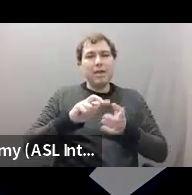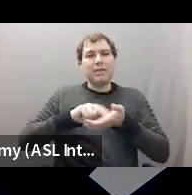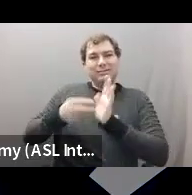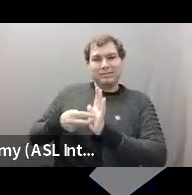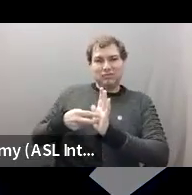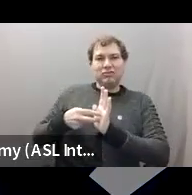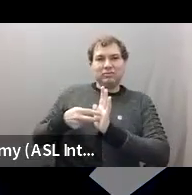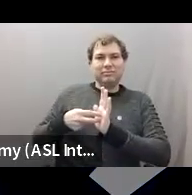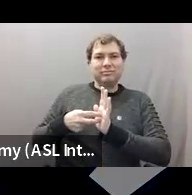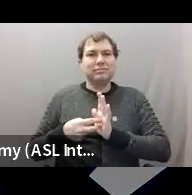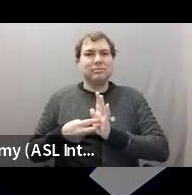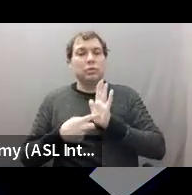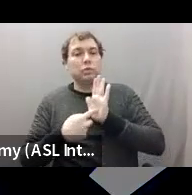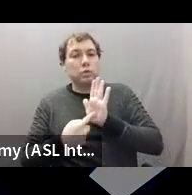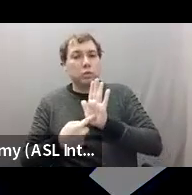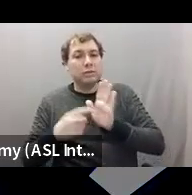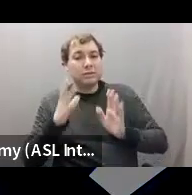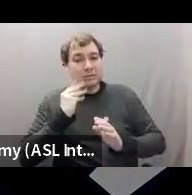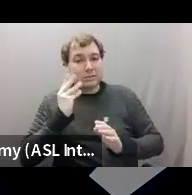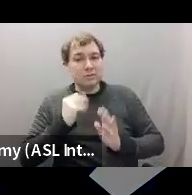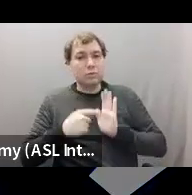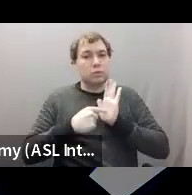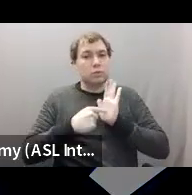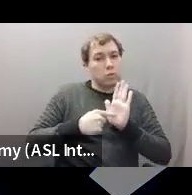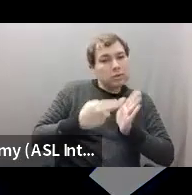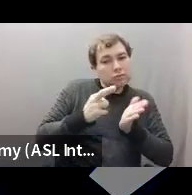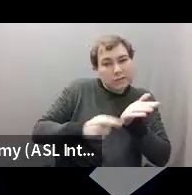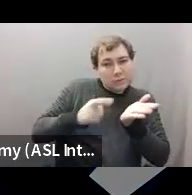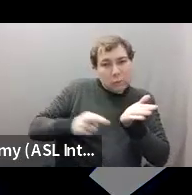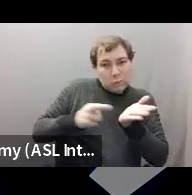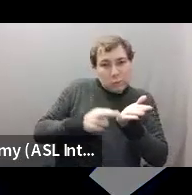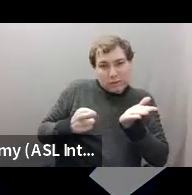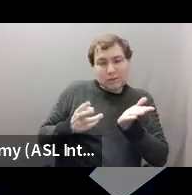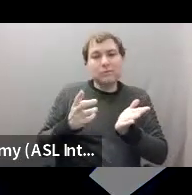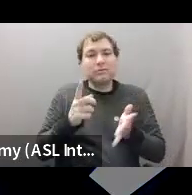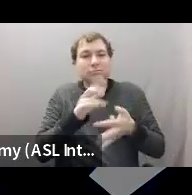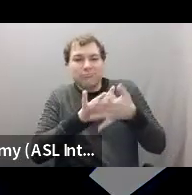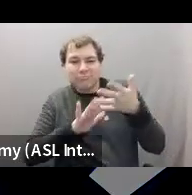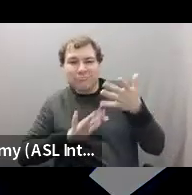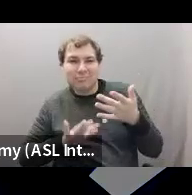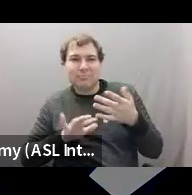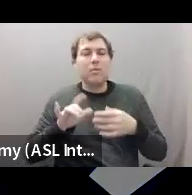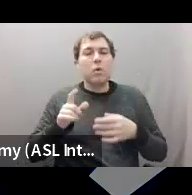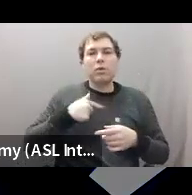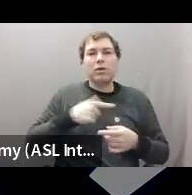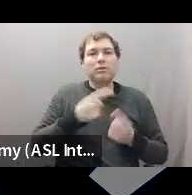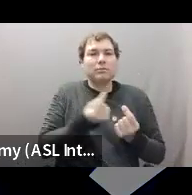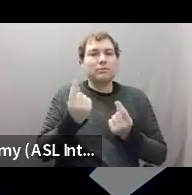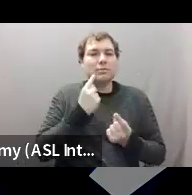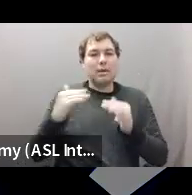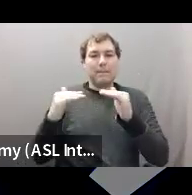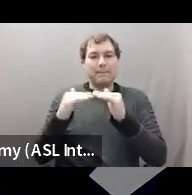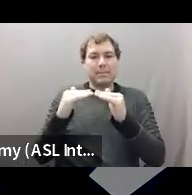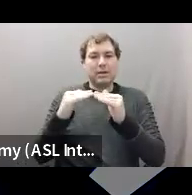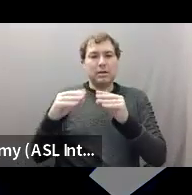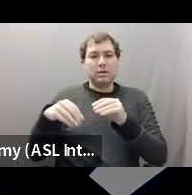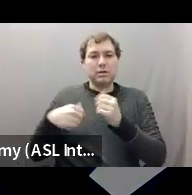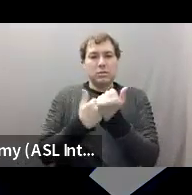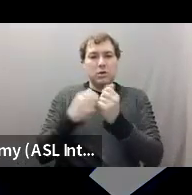Linda Pogue: Are we sharing experiences? Are we sharing resources, etc, etc? Are we doing all the things that peer supports about? And are we not